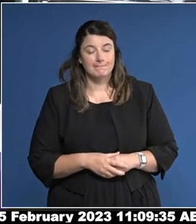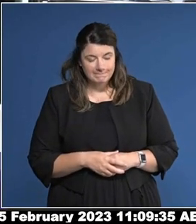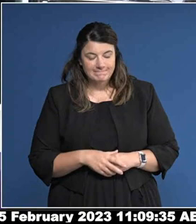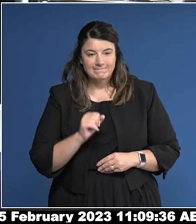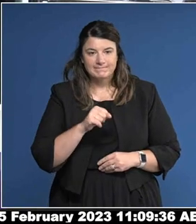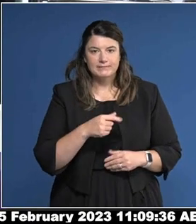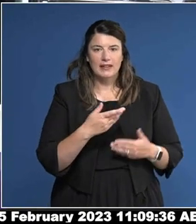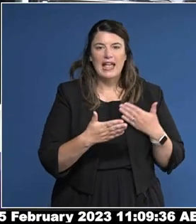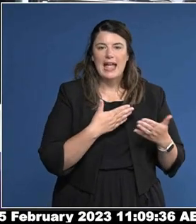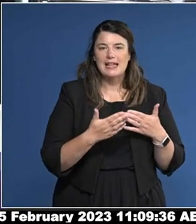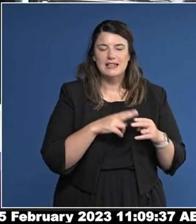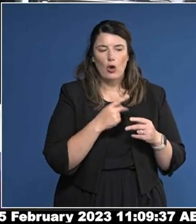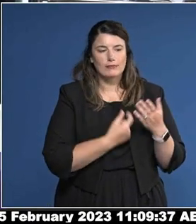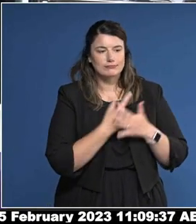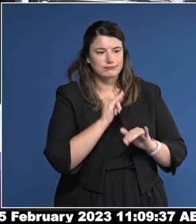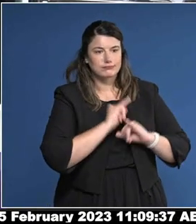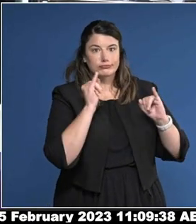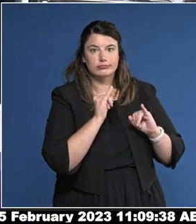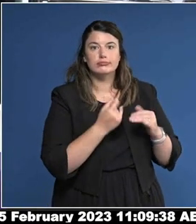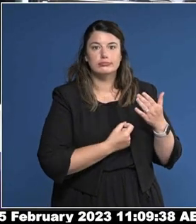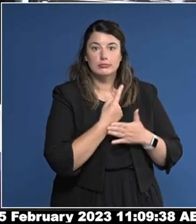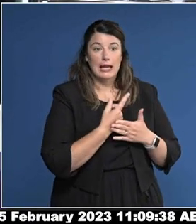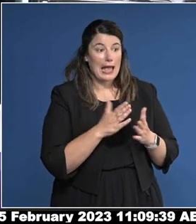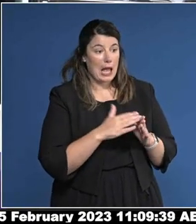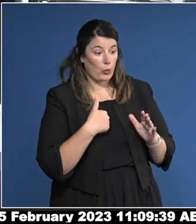incidents. So how the organisation actually responds at the time of notification of an